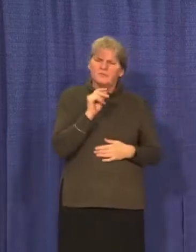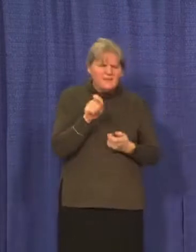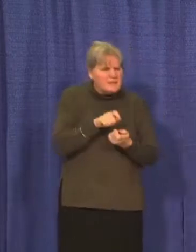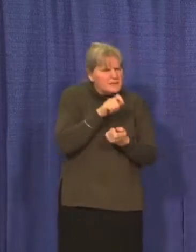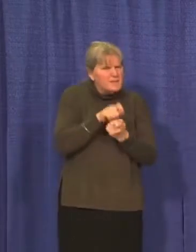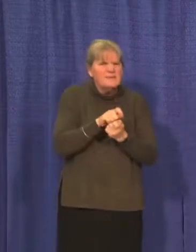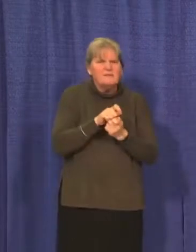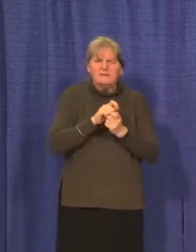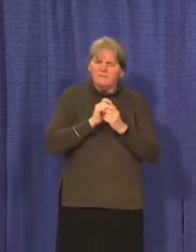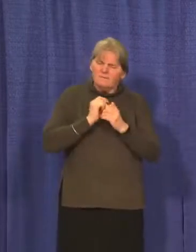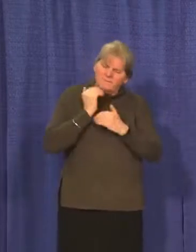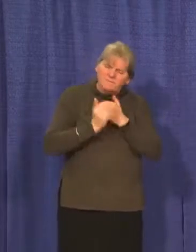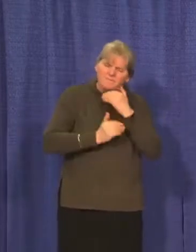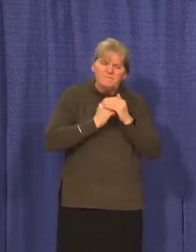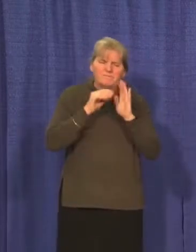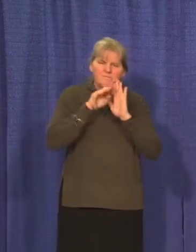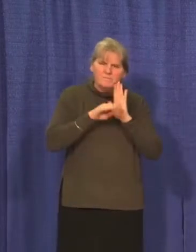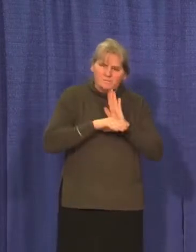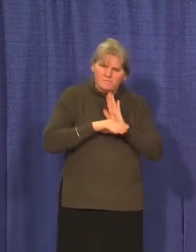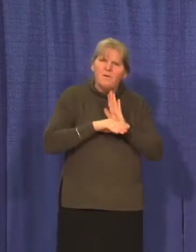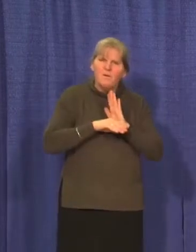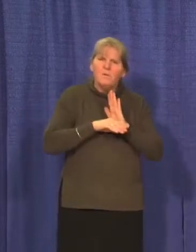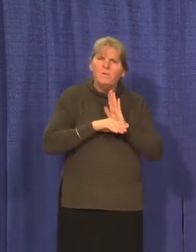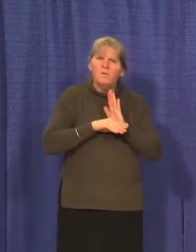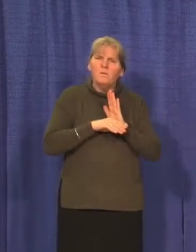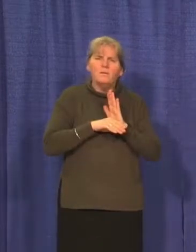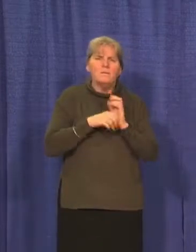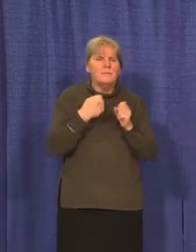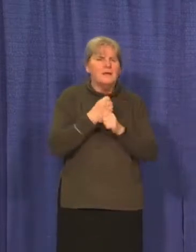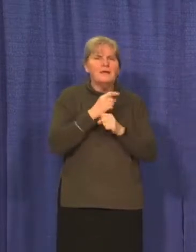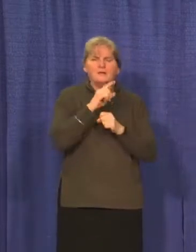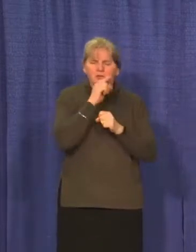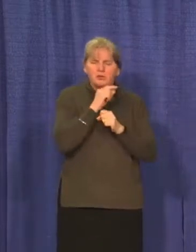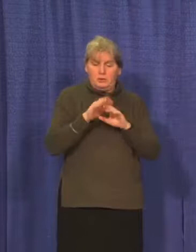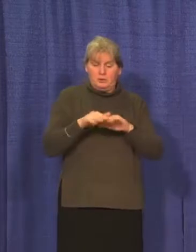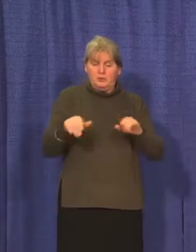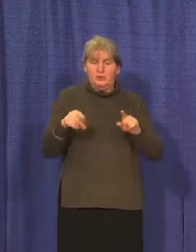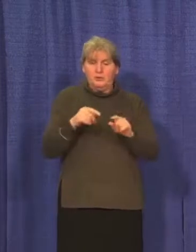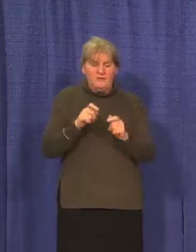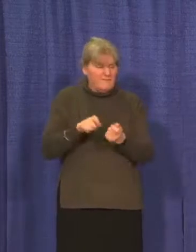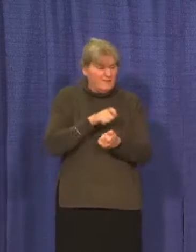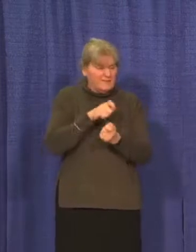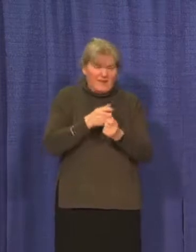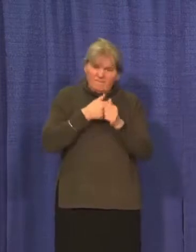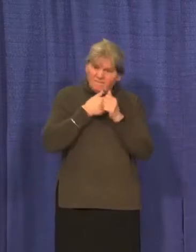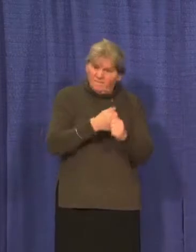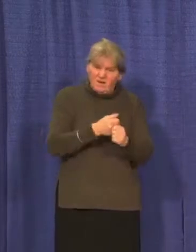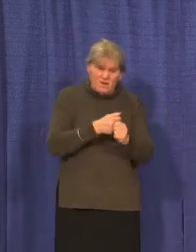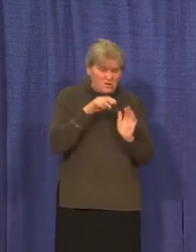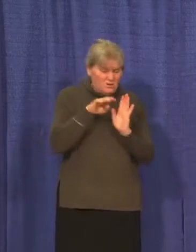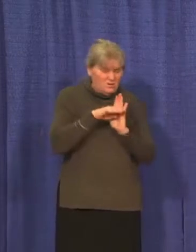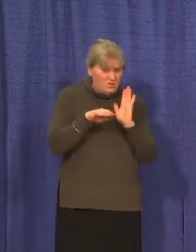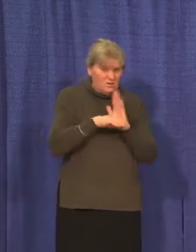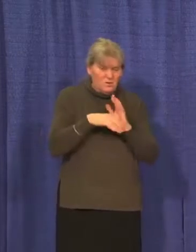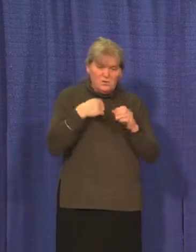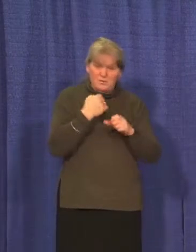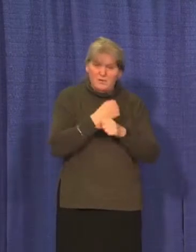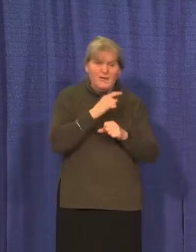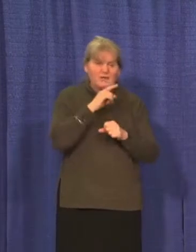It is essential for parents, where the caregivers of the children, to ensure that children follow these instructions to ensure that the